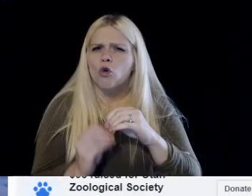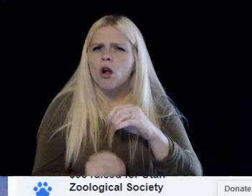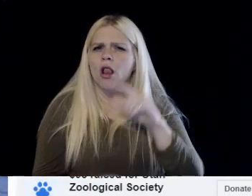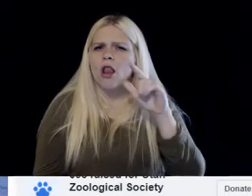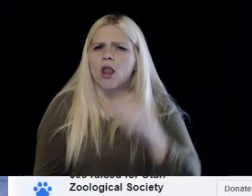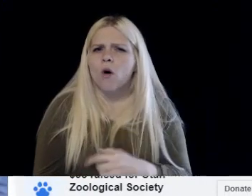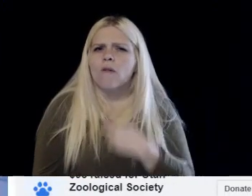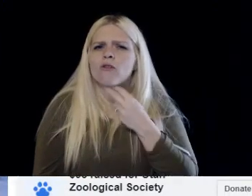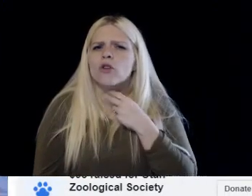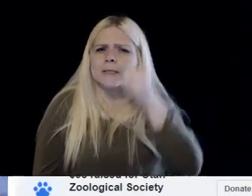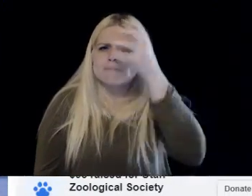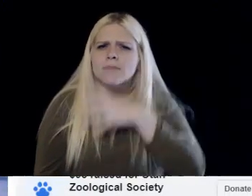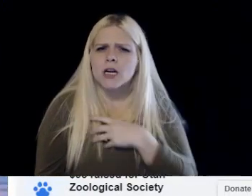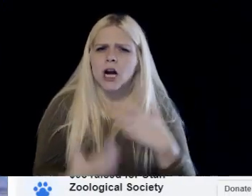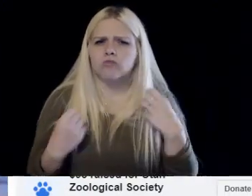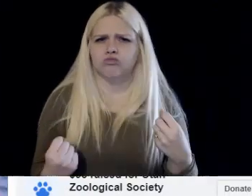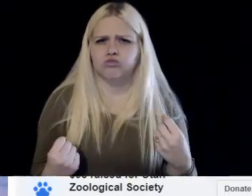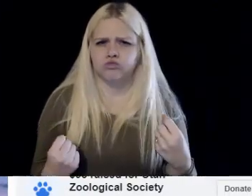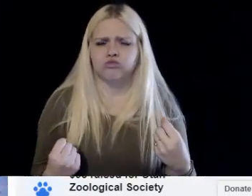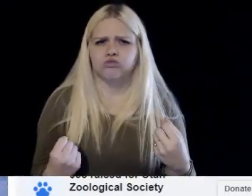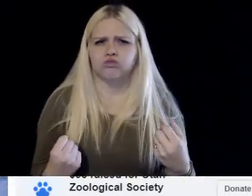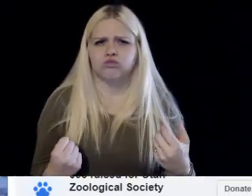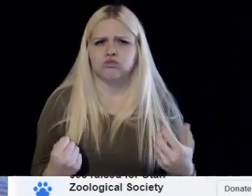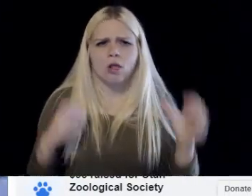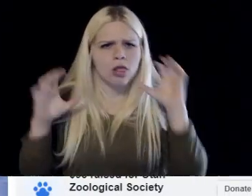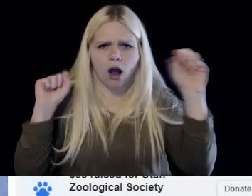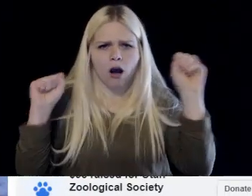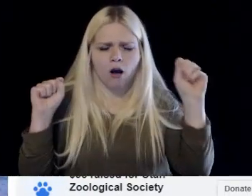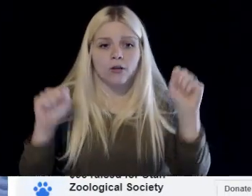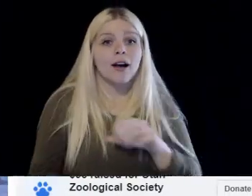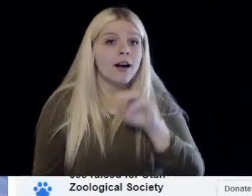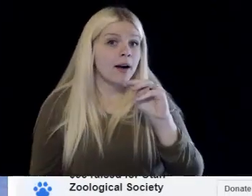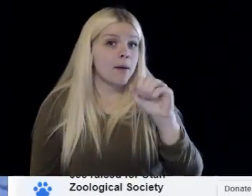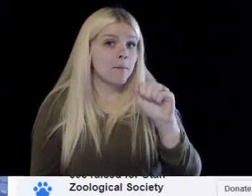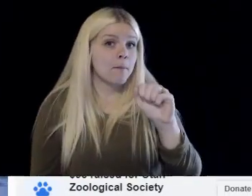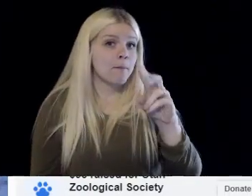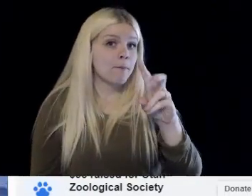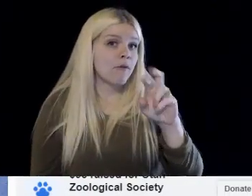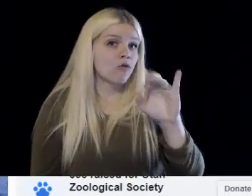bass voice. Maverick has a very high-pitched voice, comparatively.